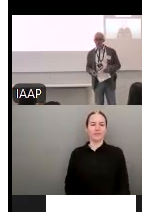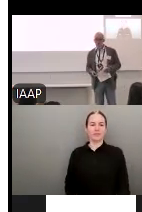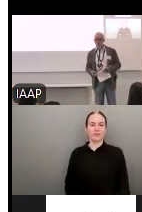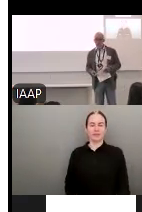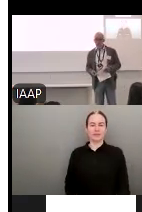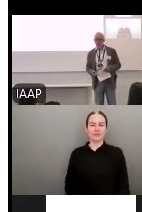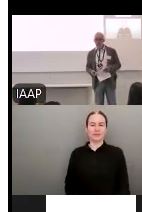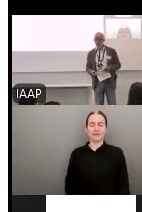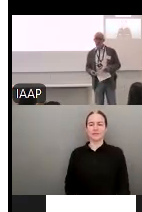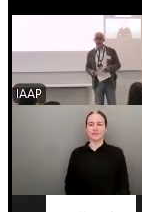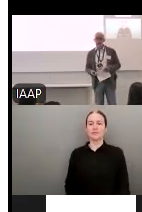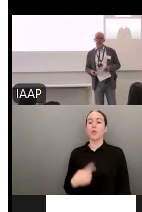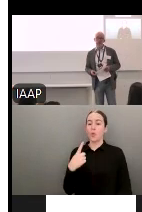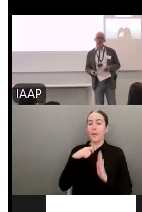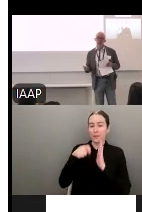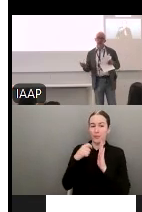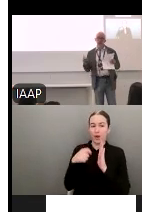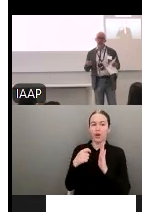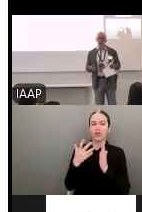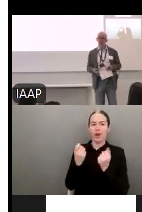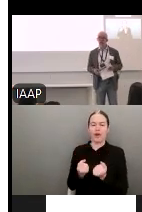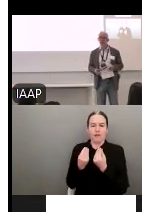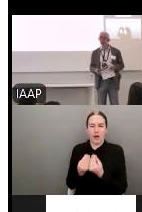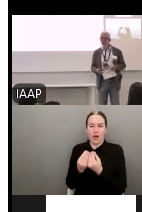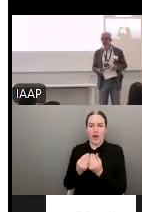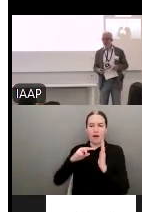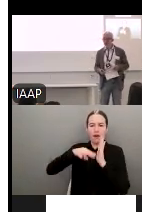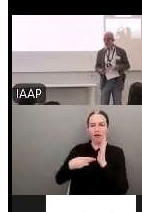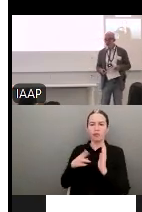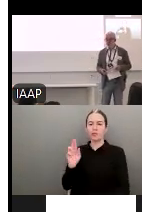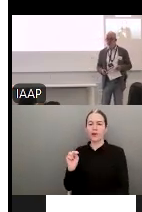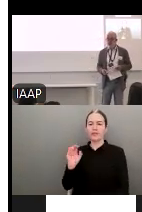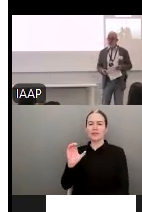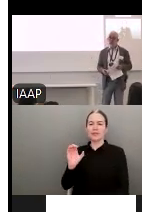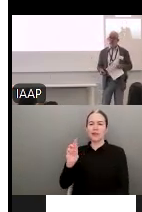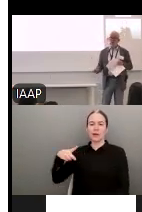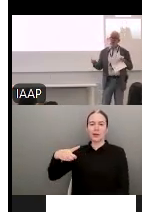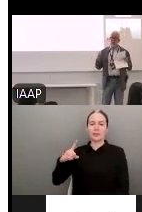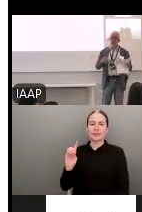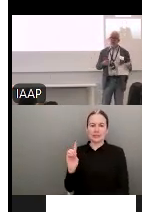on the implementation of the convention on the Rights of Persons with disabilities. How we can,